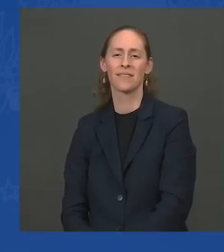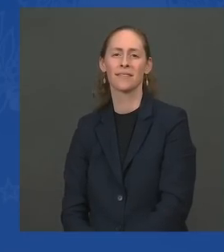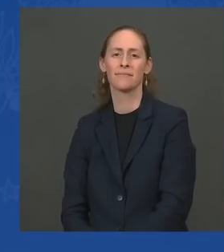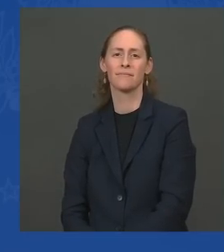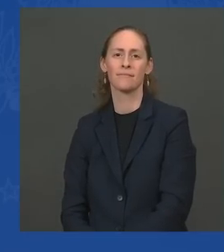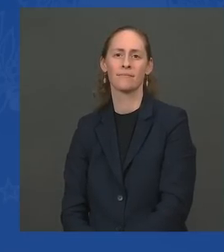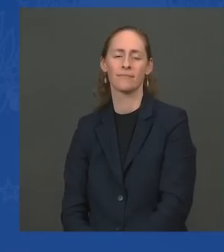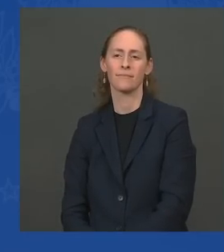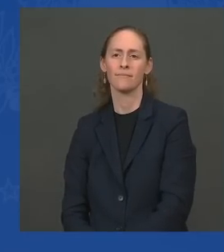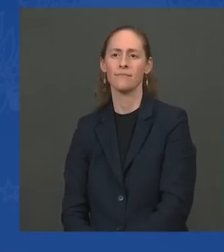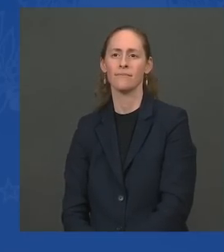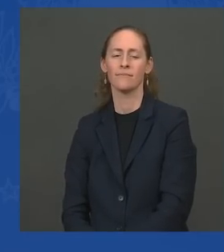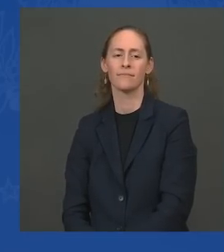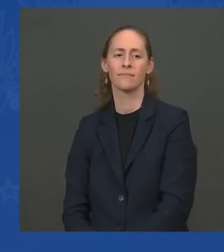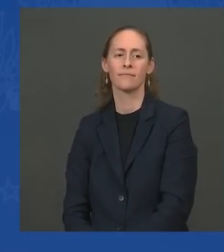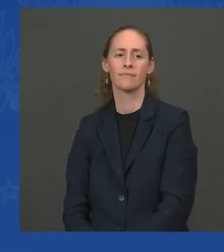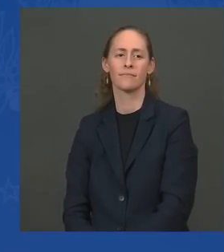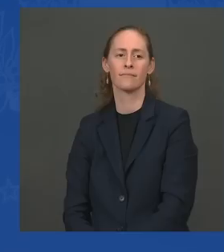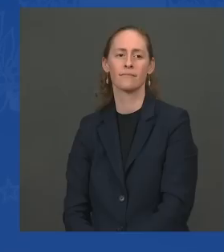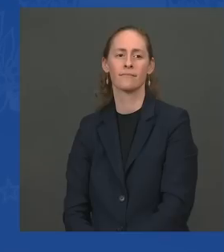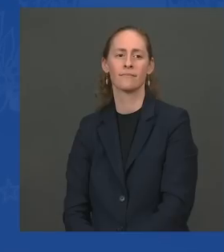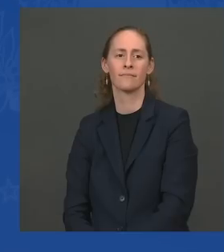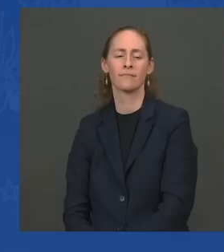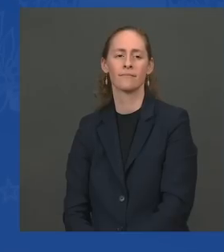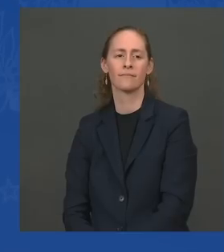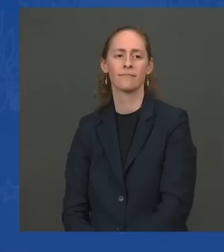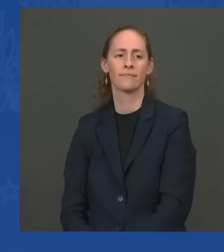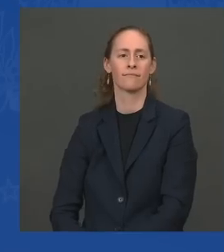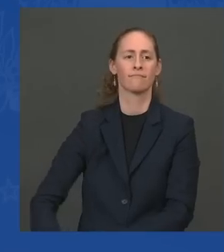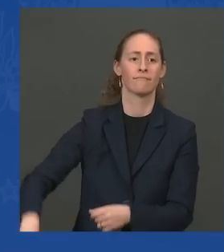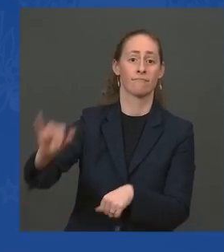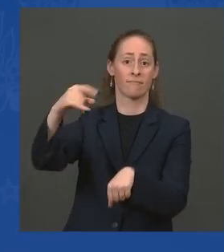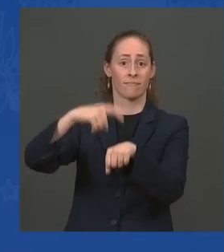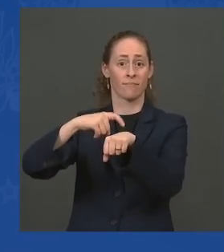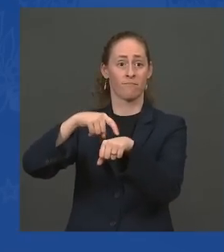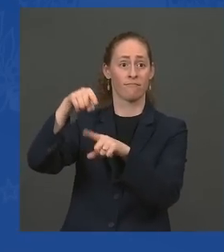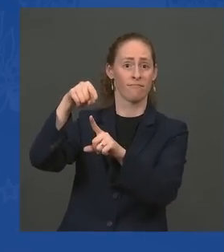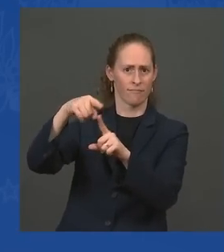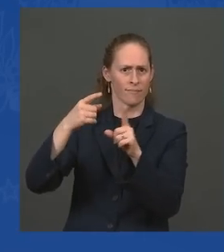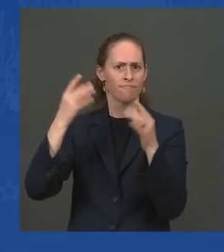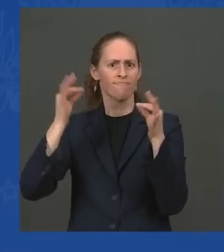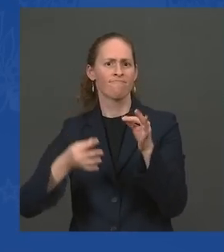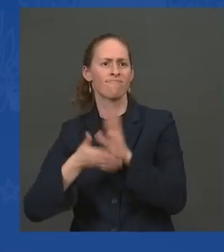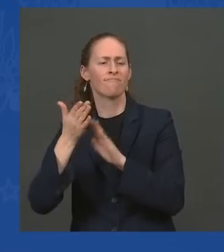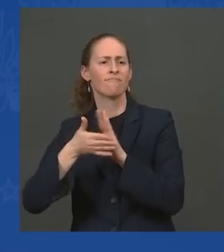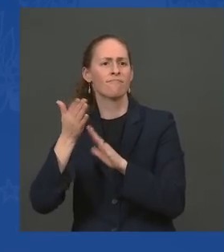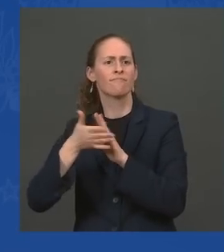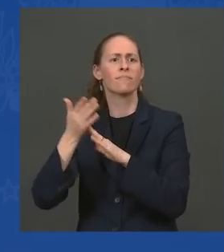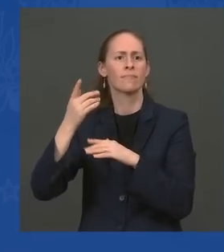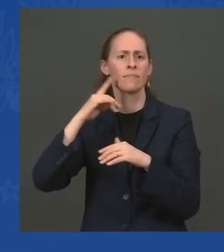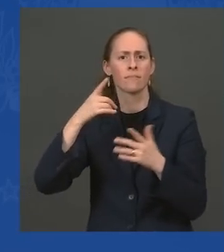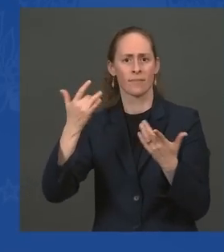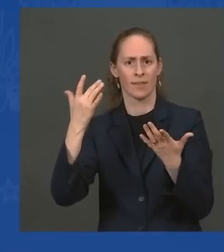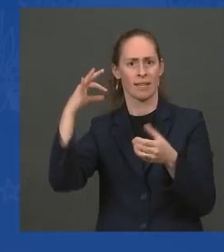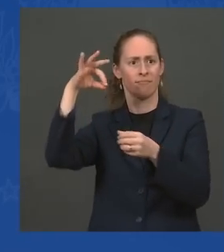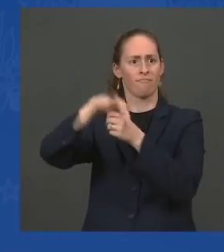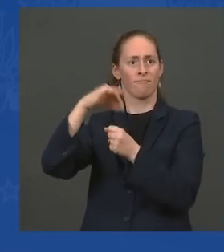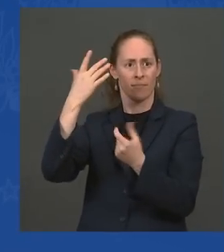And Haley Stevens –- she ran for office to fix Michigan's roads and bridges. Well, you're delivering, kid. You are delivering.